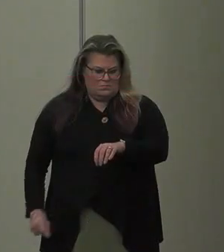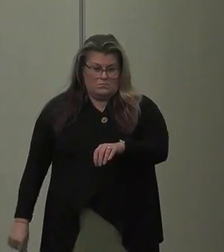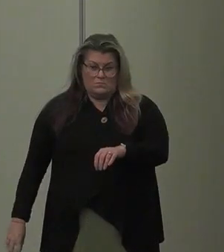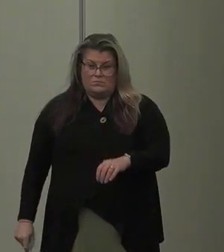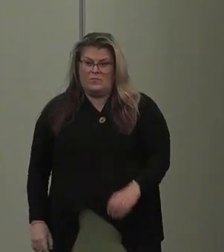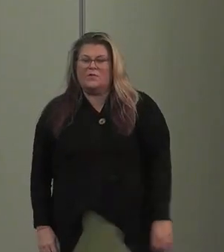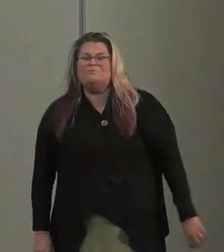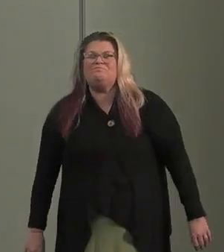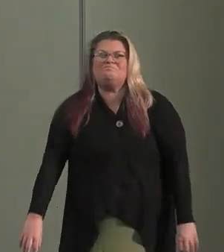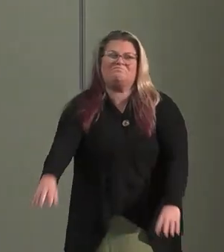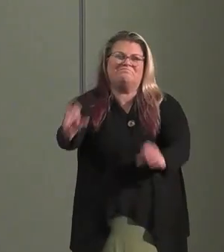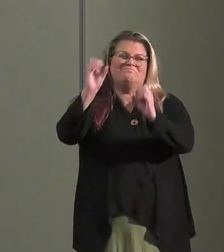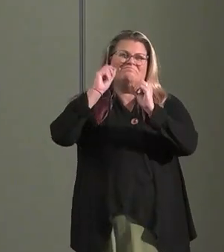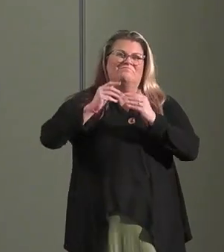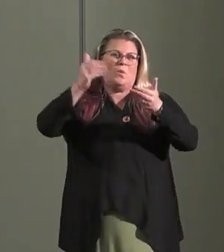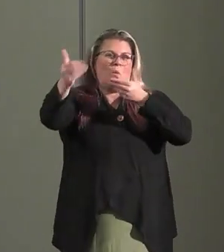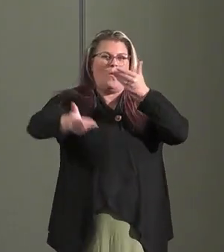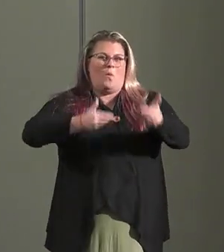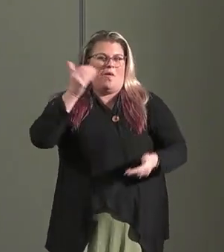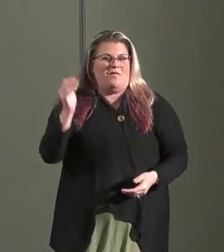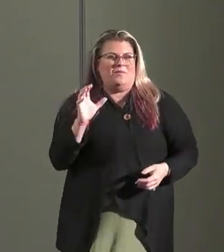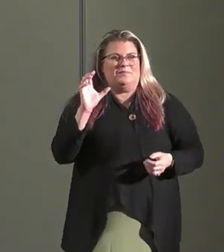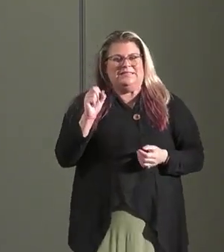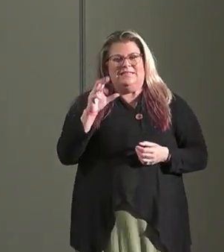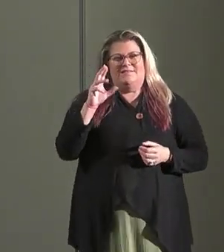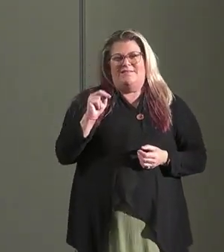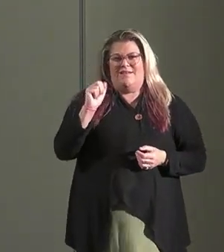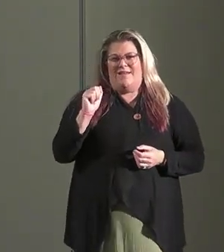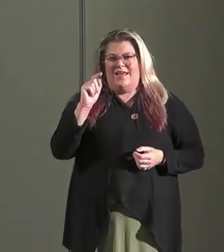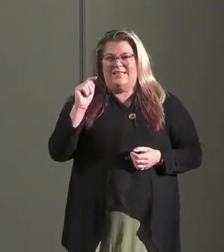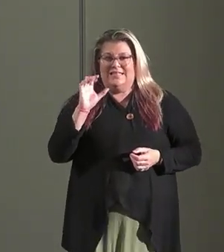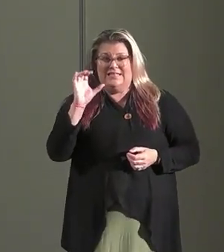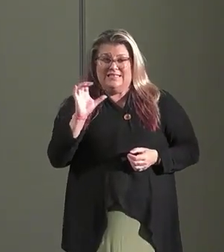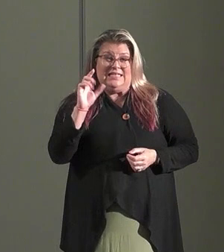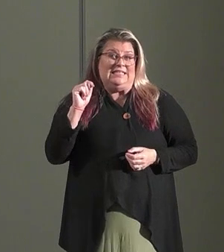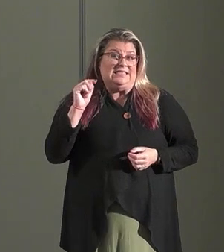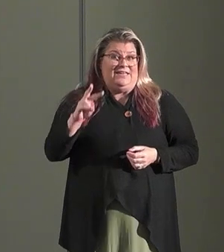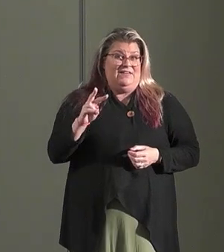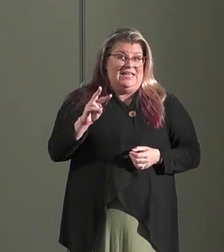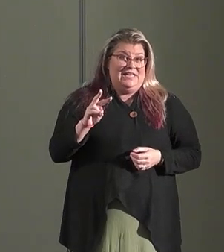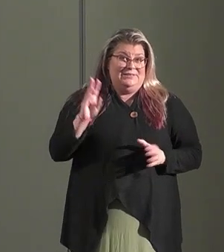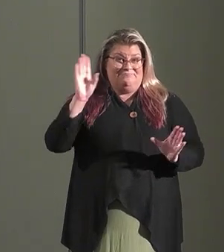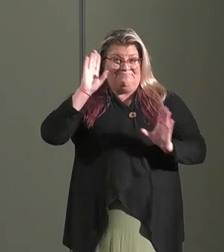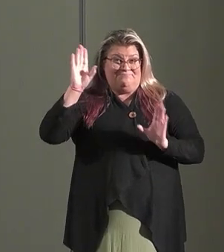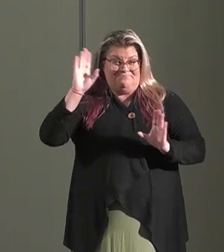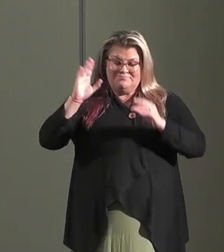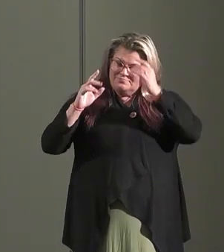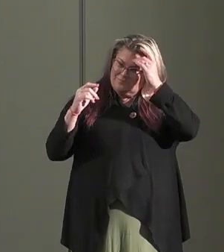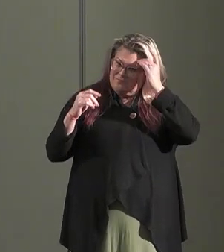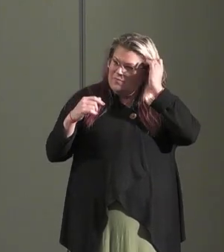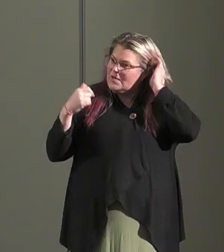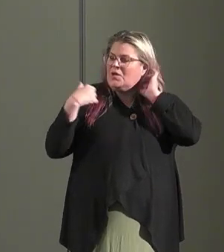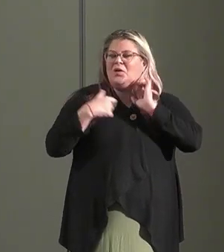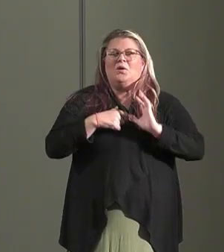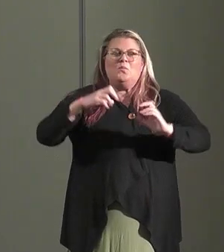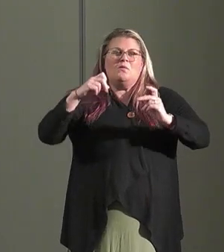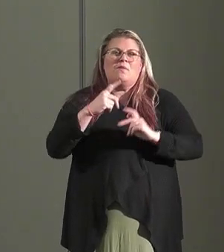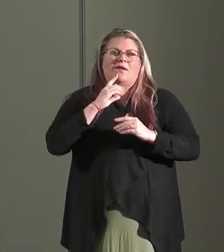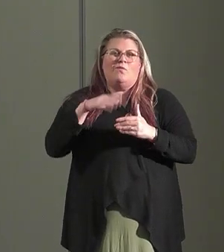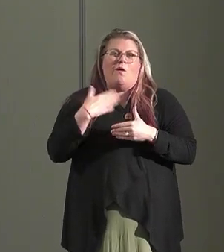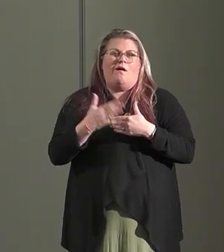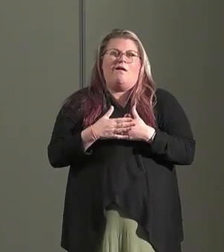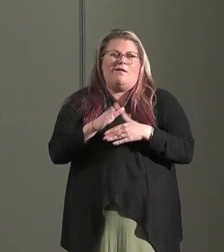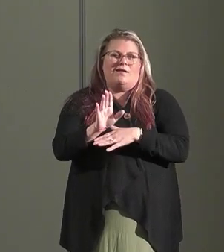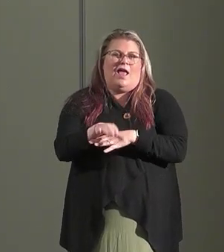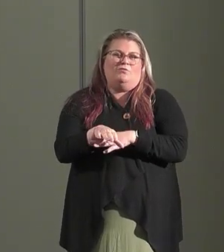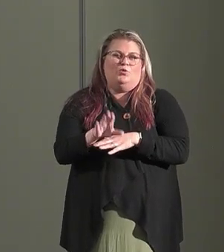Welcome to CSUNATC TV. We are back for the next afternoon session. The theme